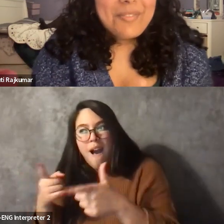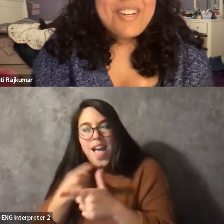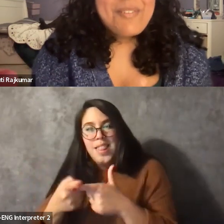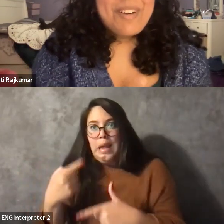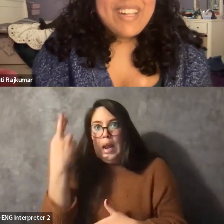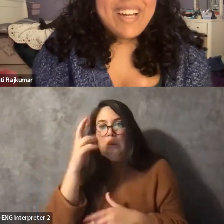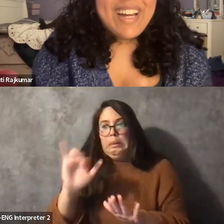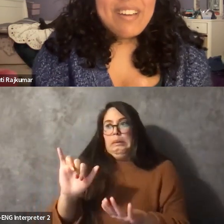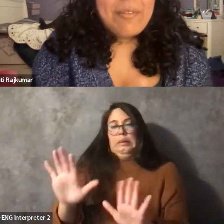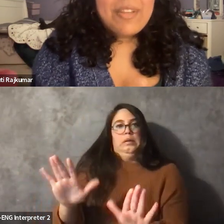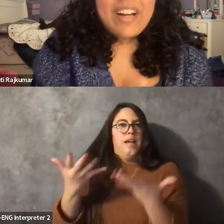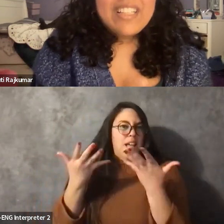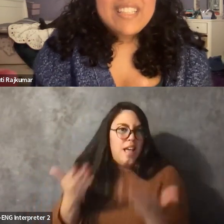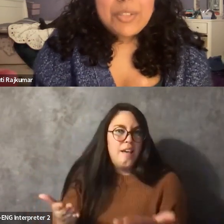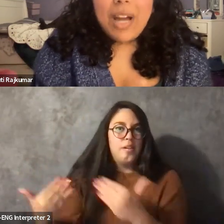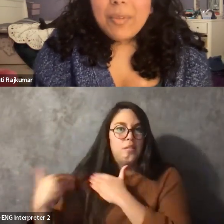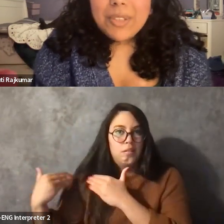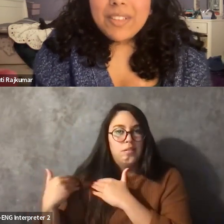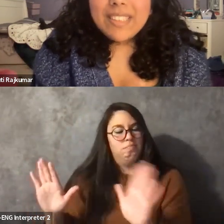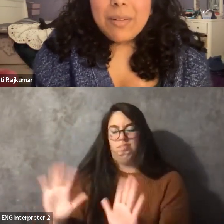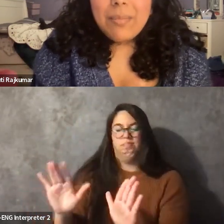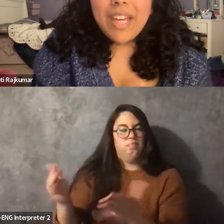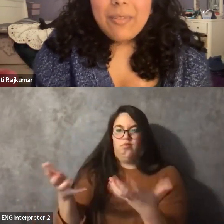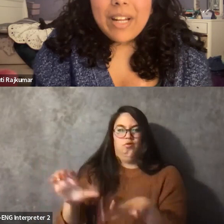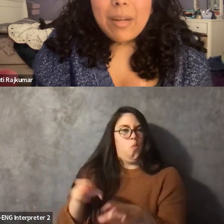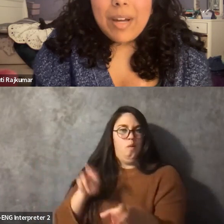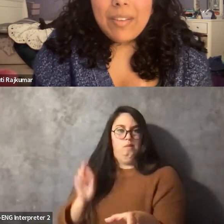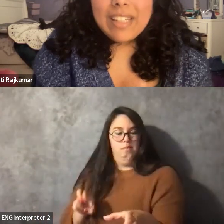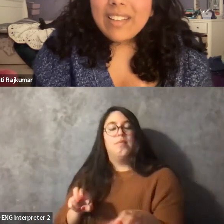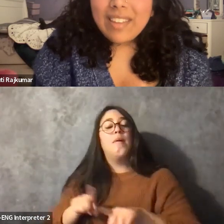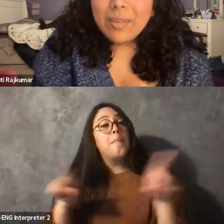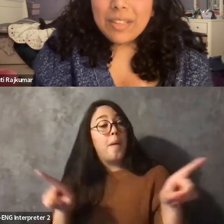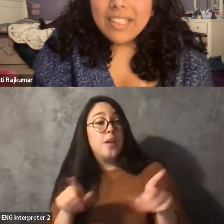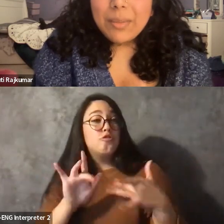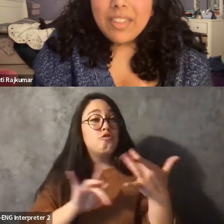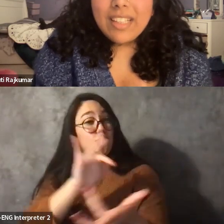But I really got into like travel journalism and writing about like accessibility